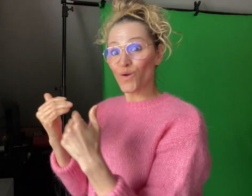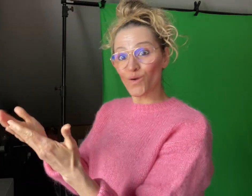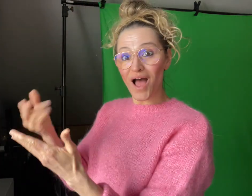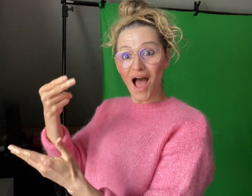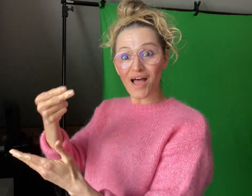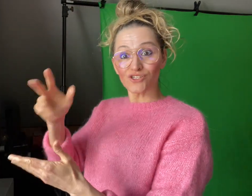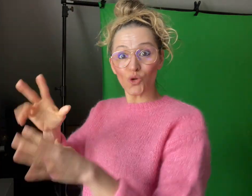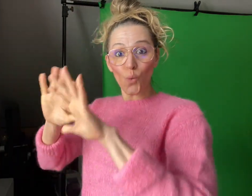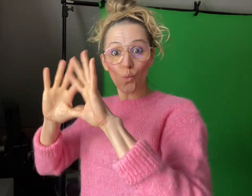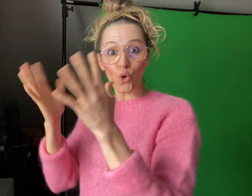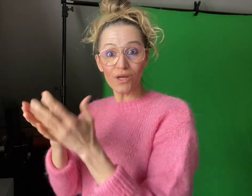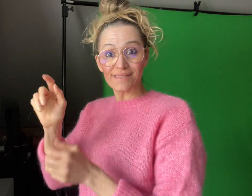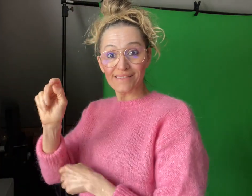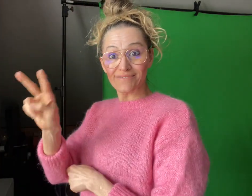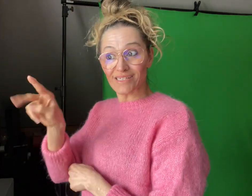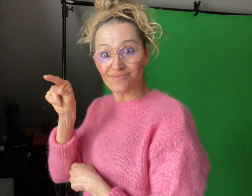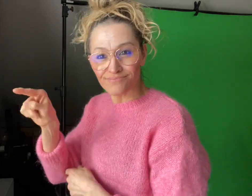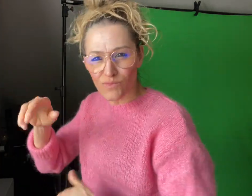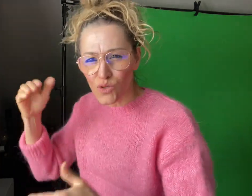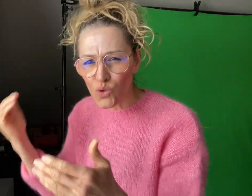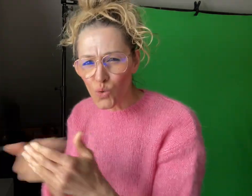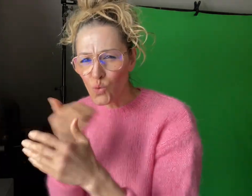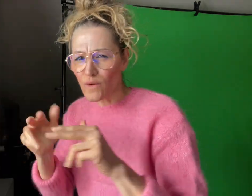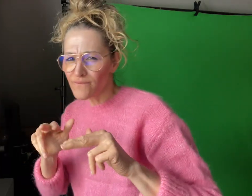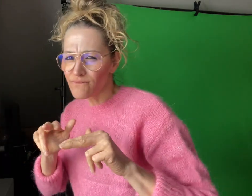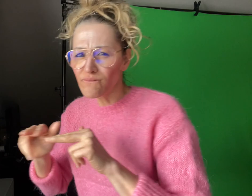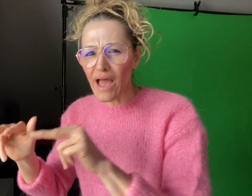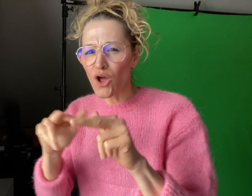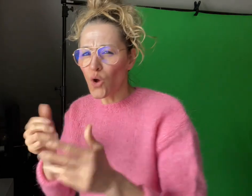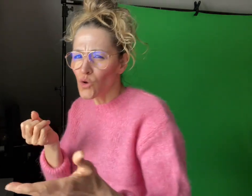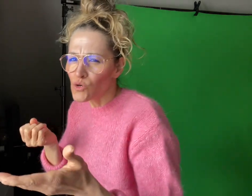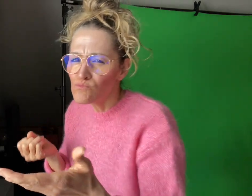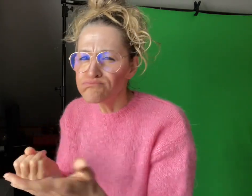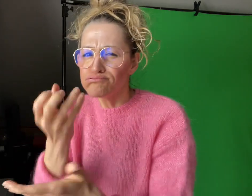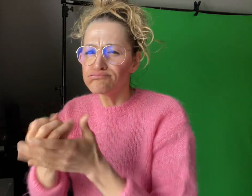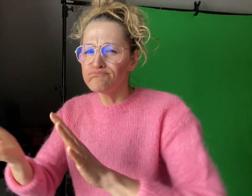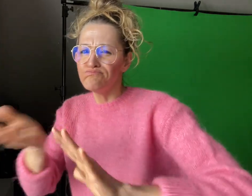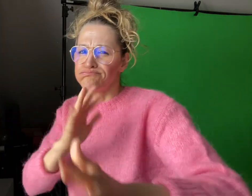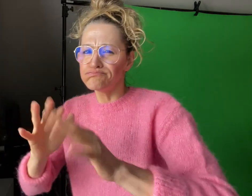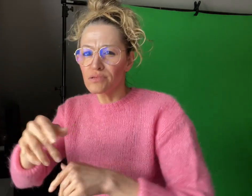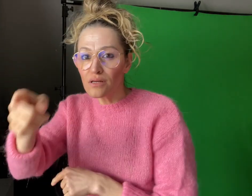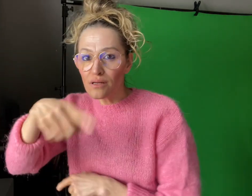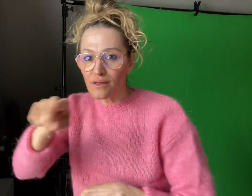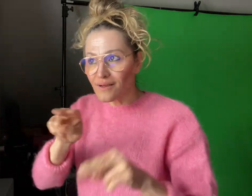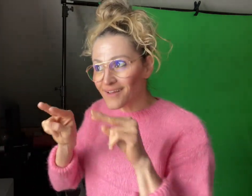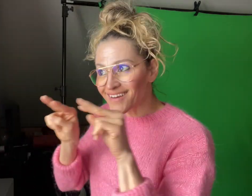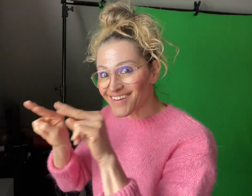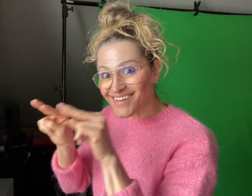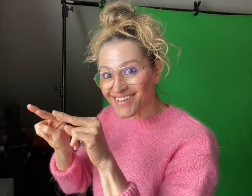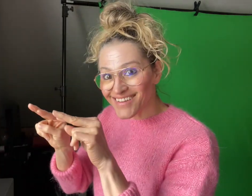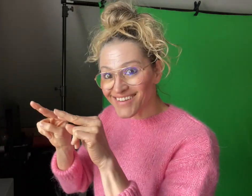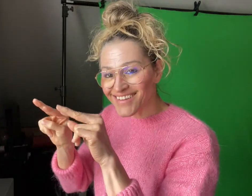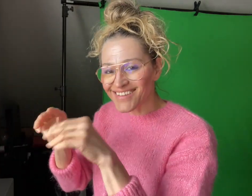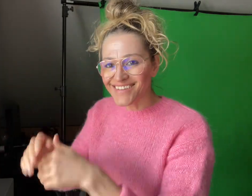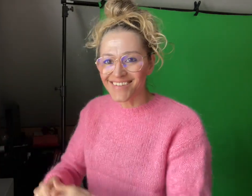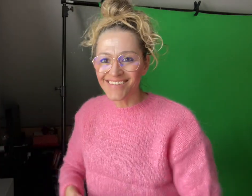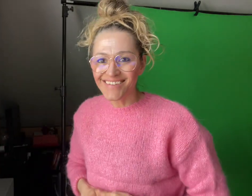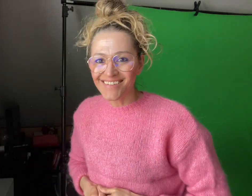H3 World TV to get new video updates!